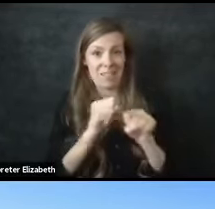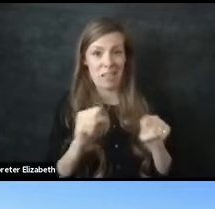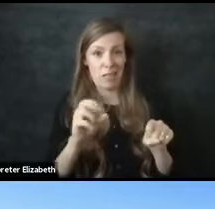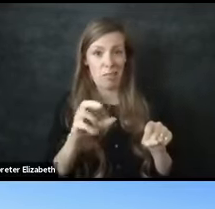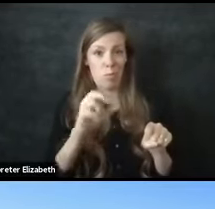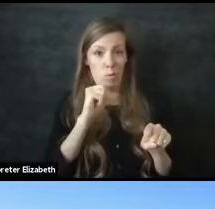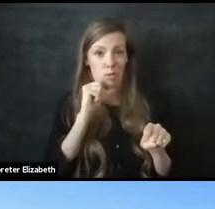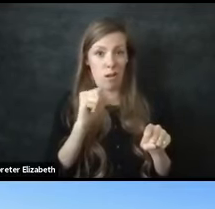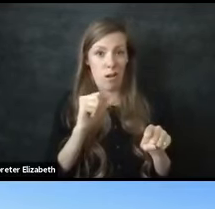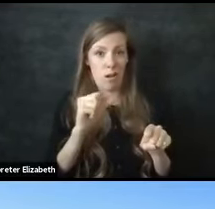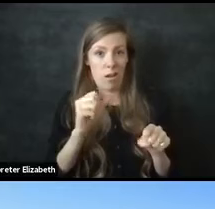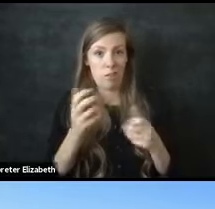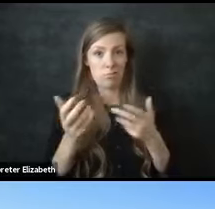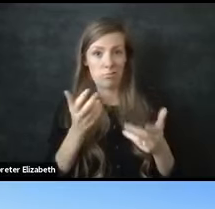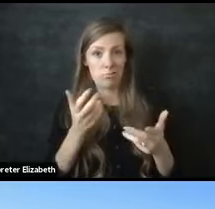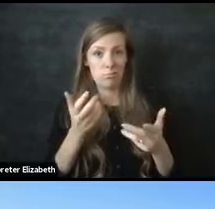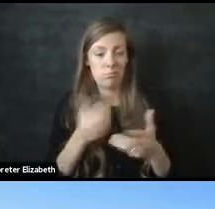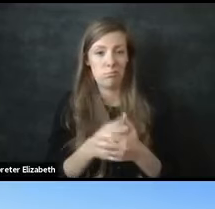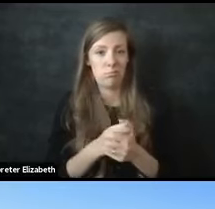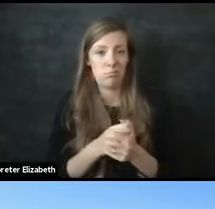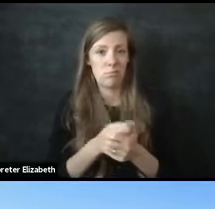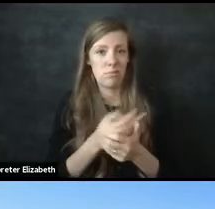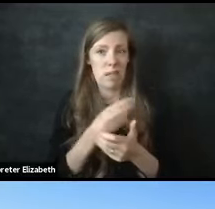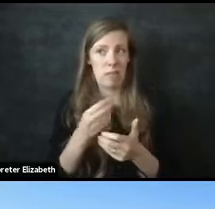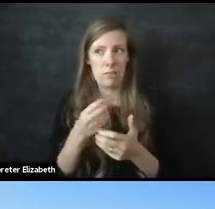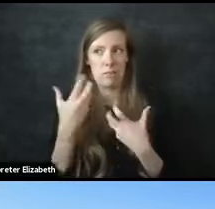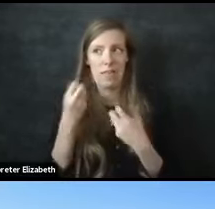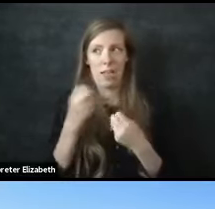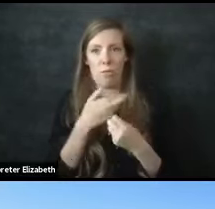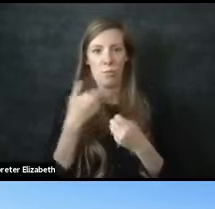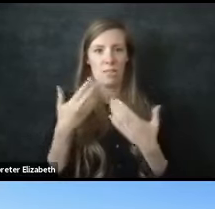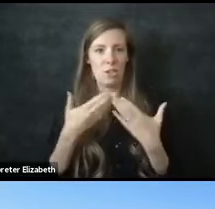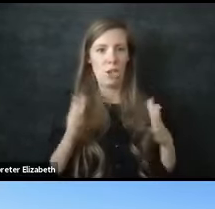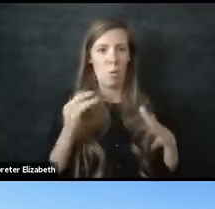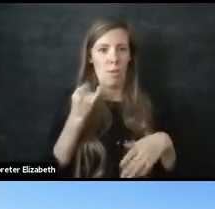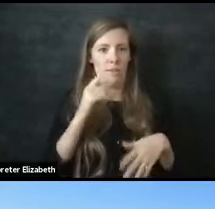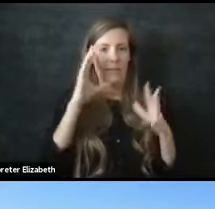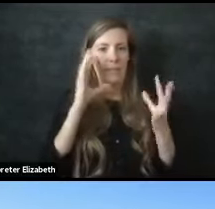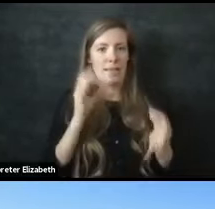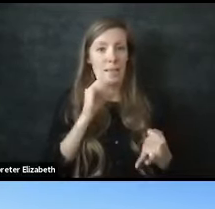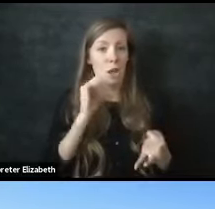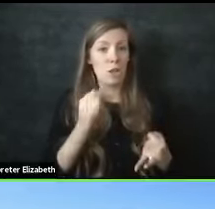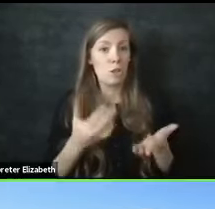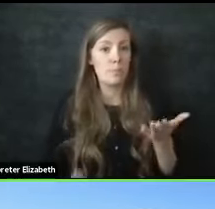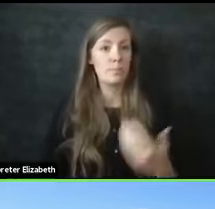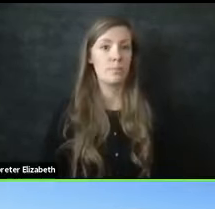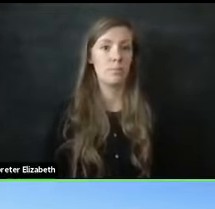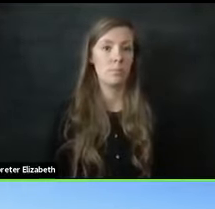health risks of actually getting coveted and your advice to parents? Absolutely.